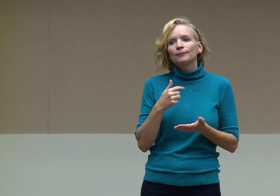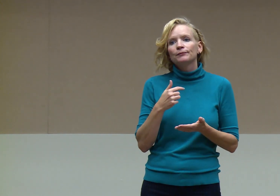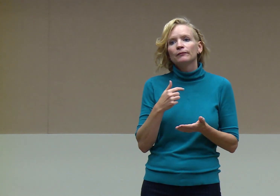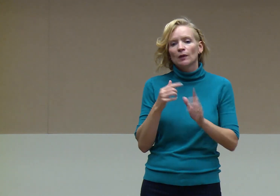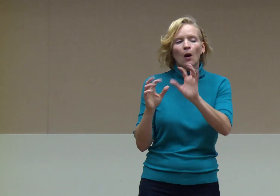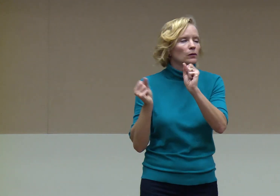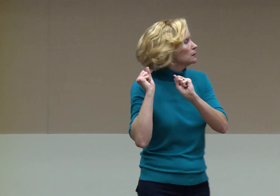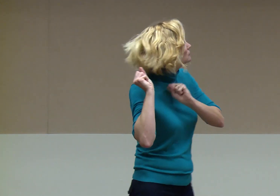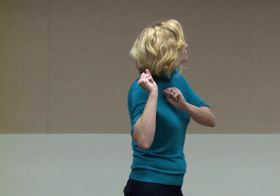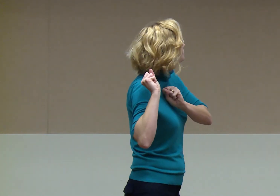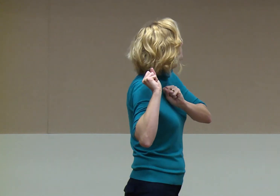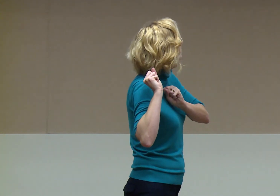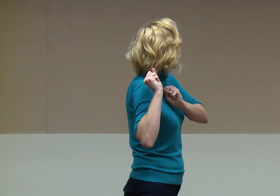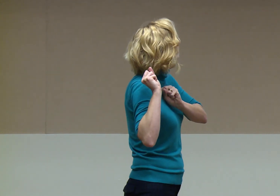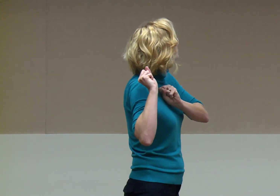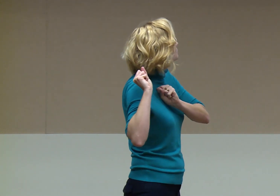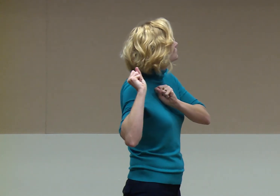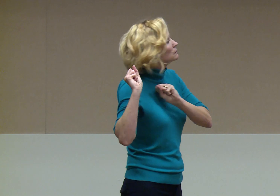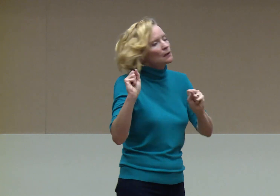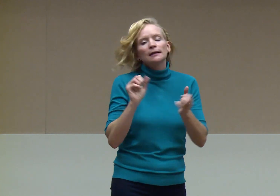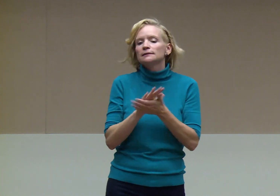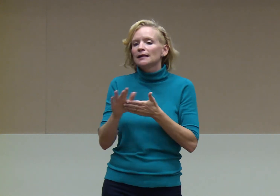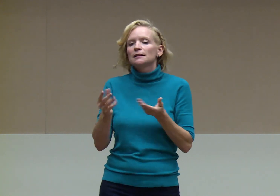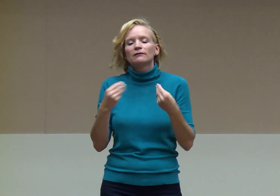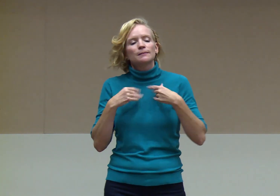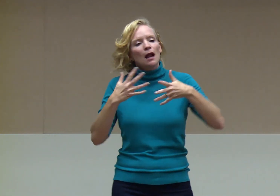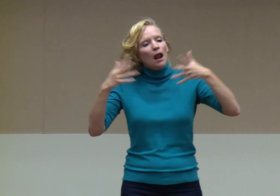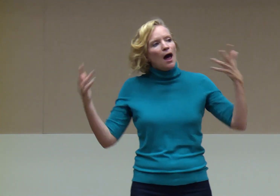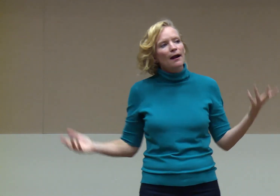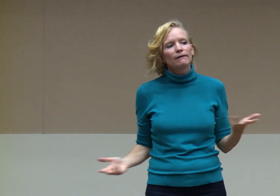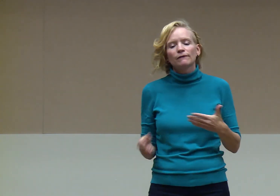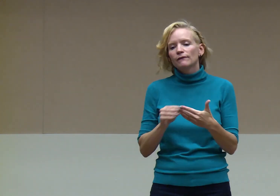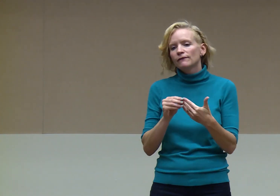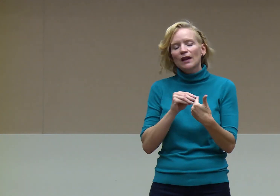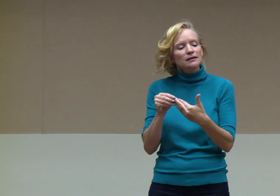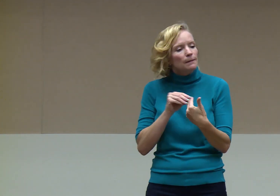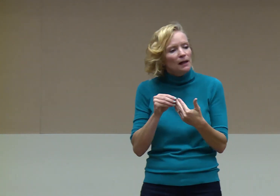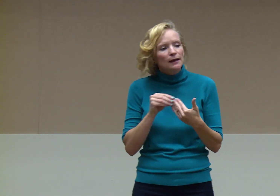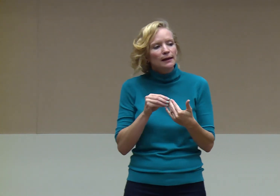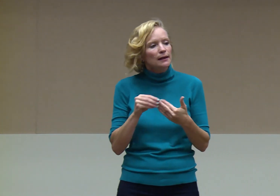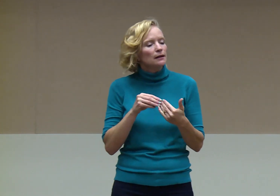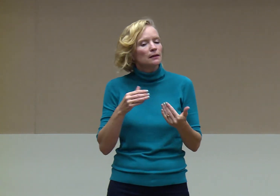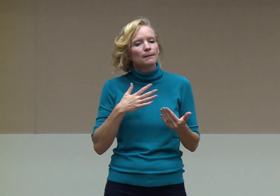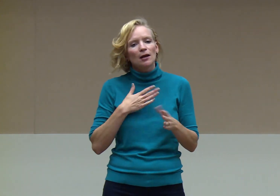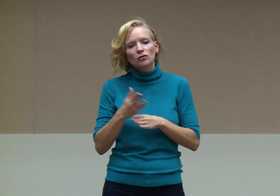And let's hold on for a sec. So it's nice in the sense that it gives me a lot of flexibility